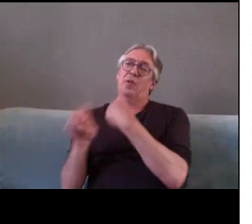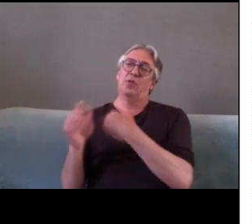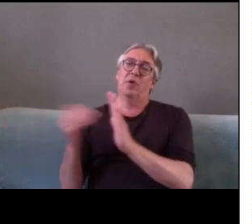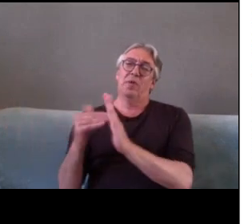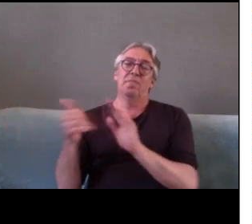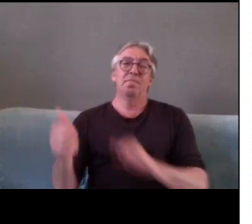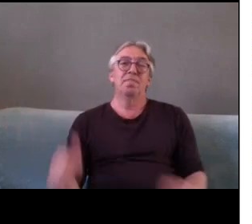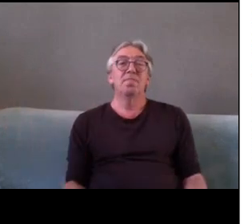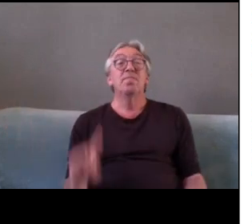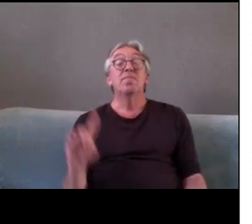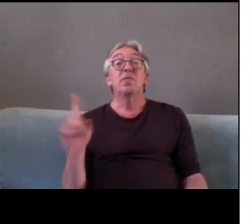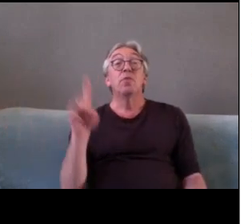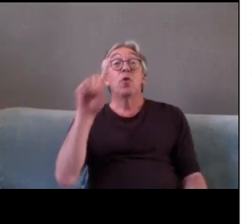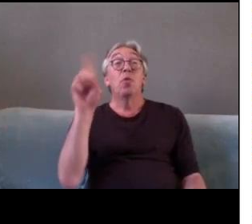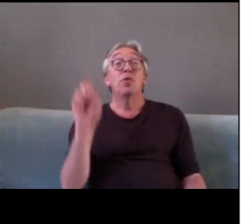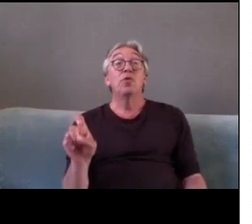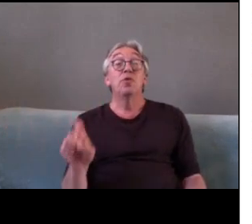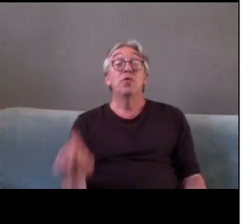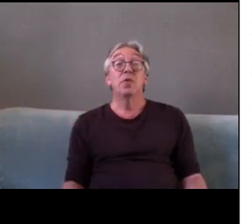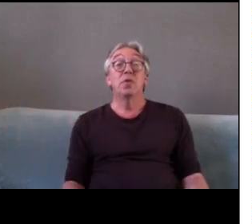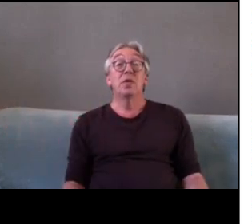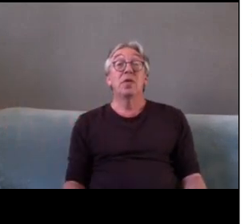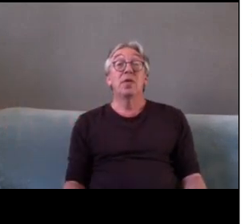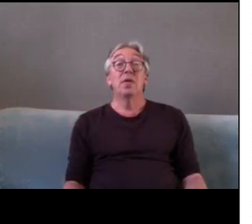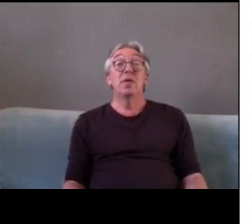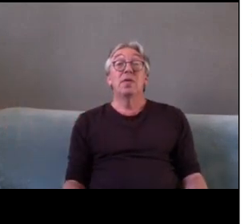what and where is accessible crisis communication included?